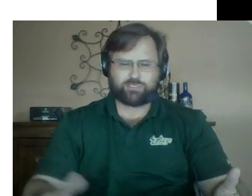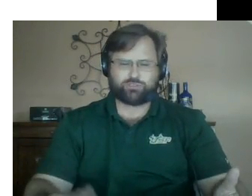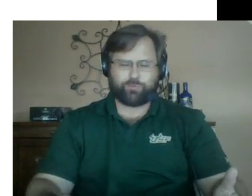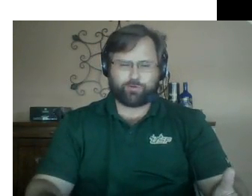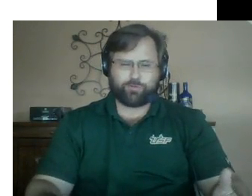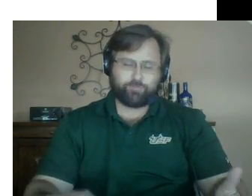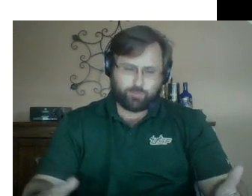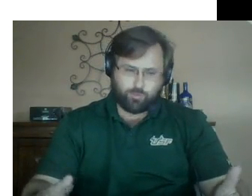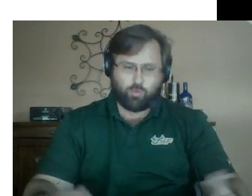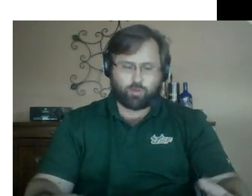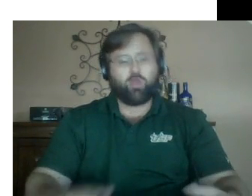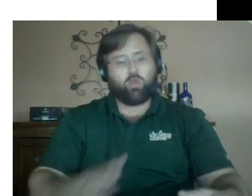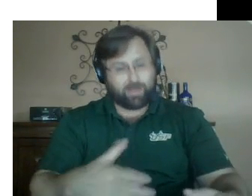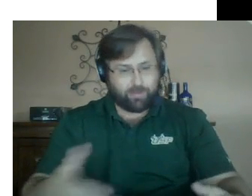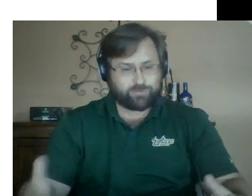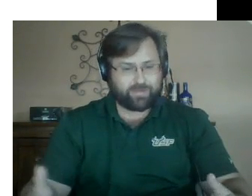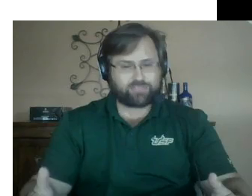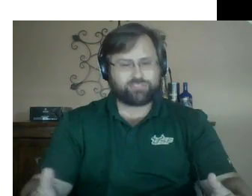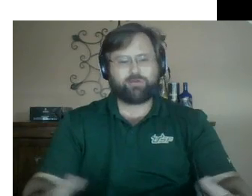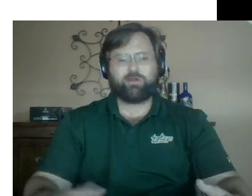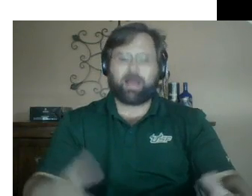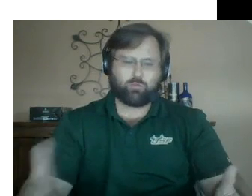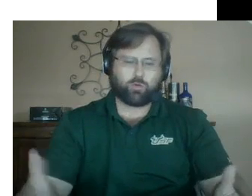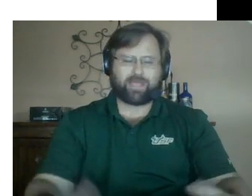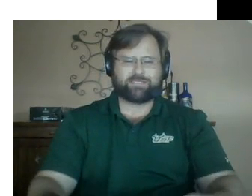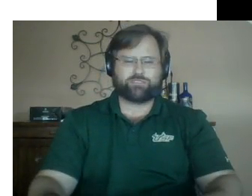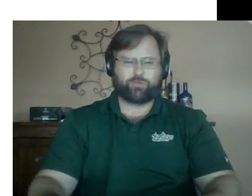interpreter or when I graduate next year I'll work as an interpreter